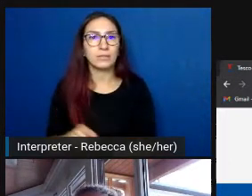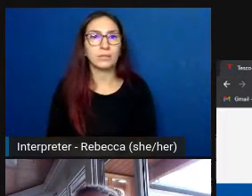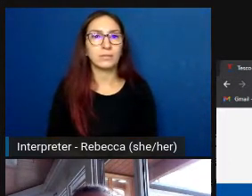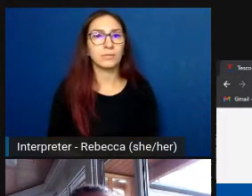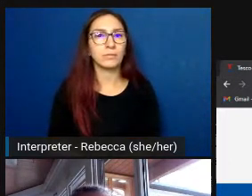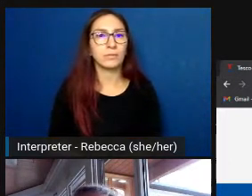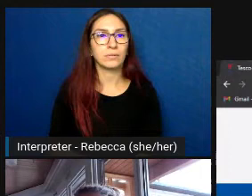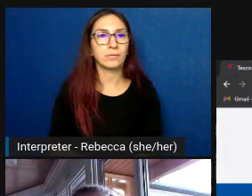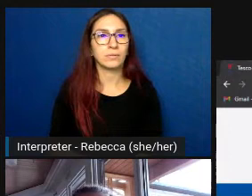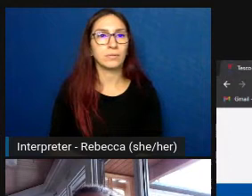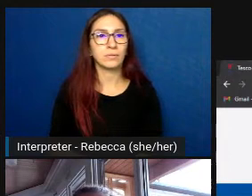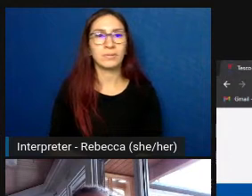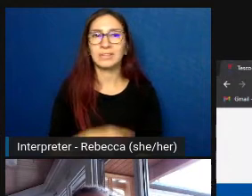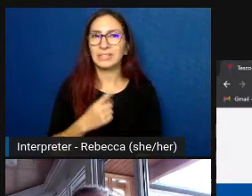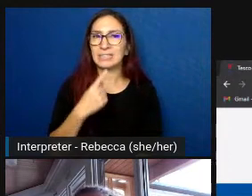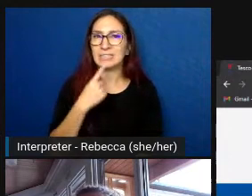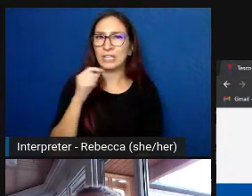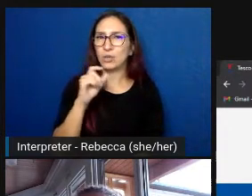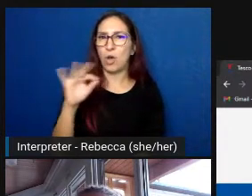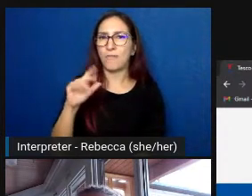You're not offline. Oh God.